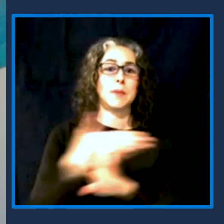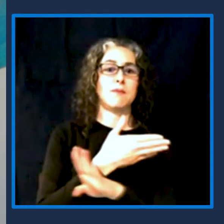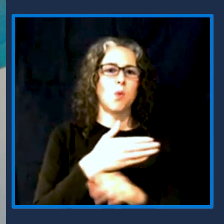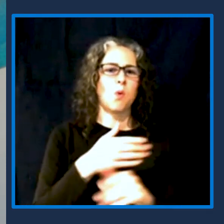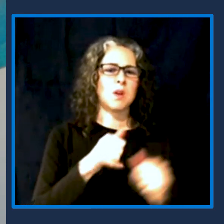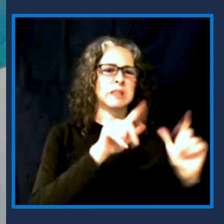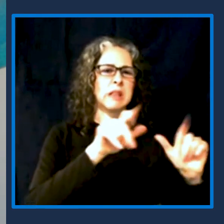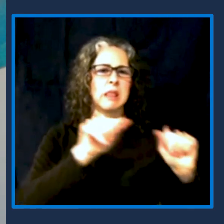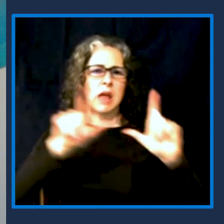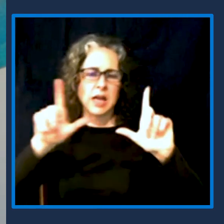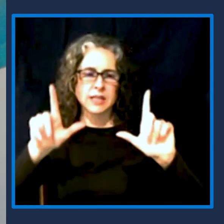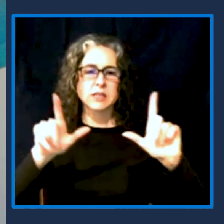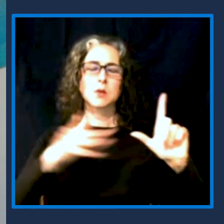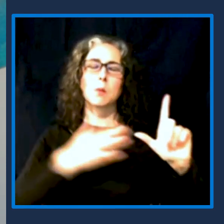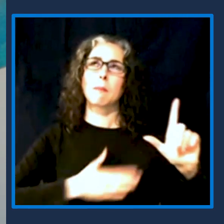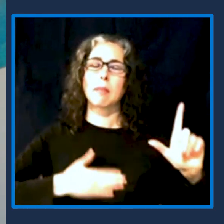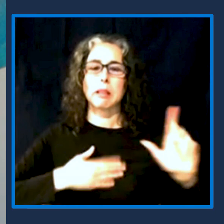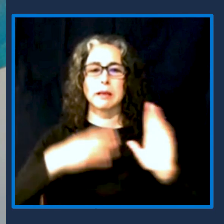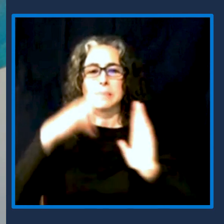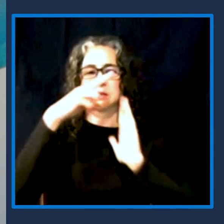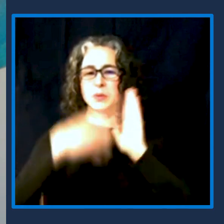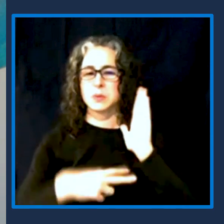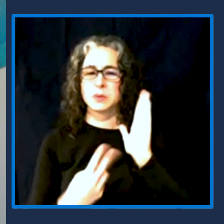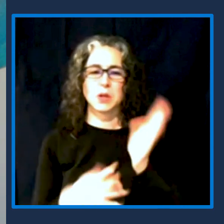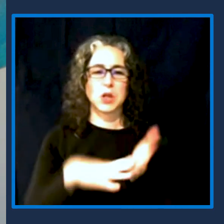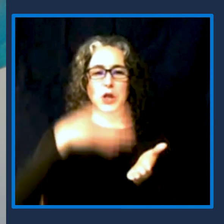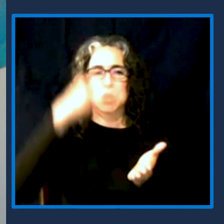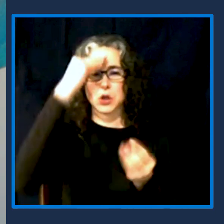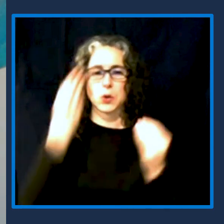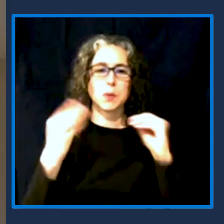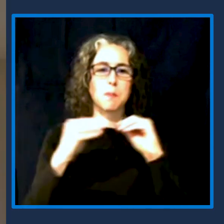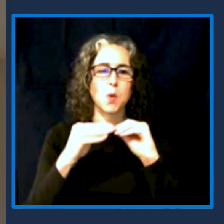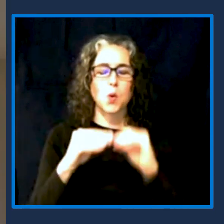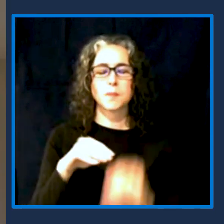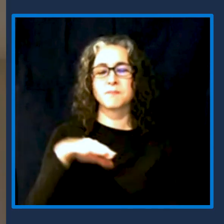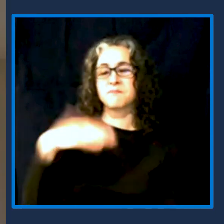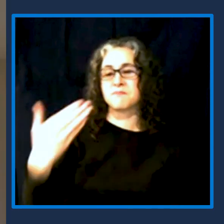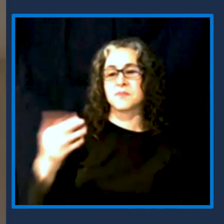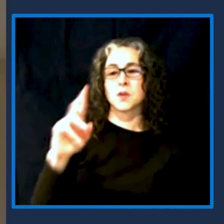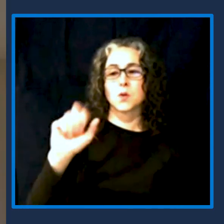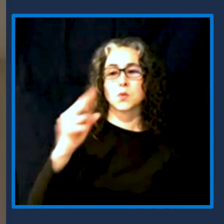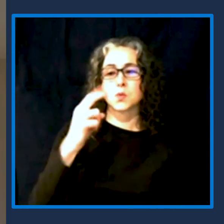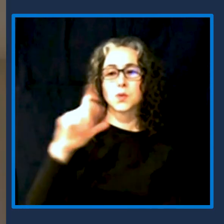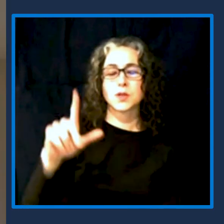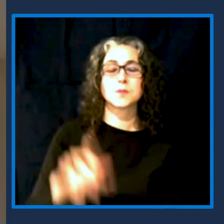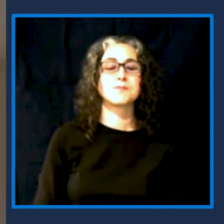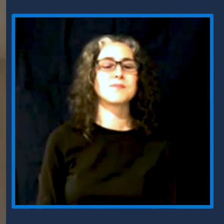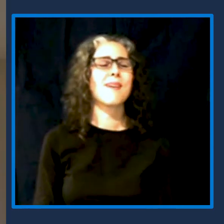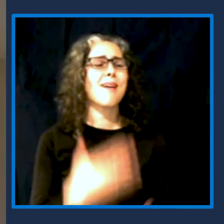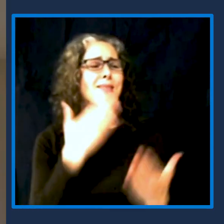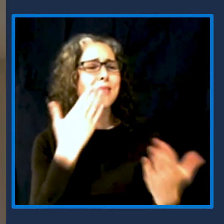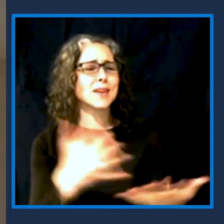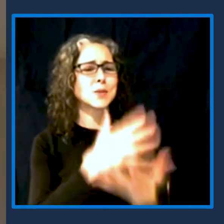go and learn more next is rachel to to wrap thanks mariah one of the things that's top of mind for me